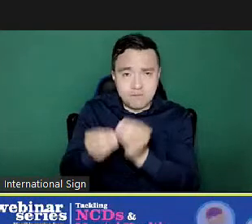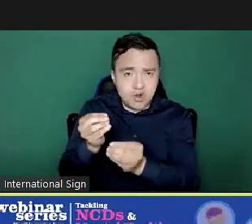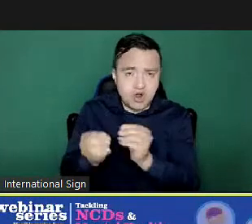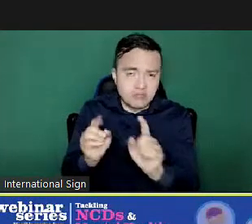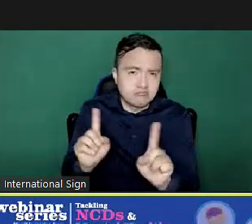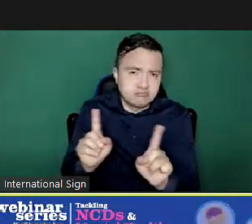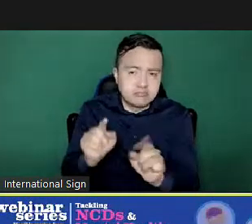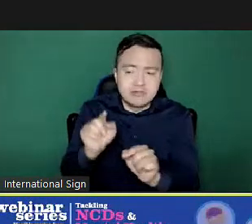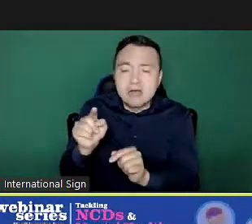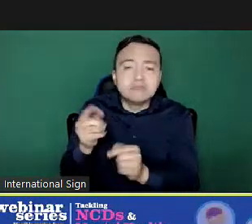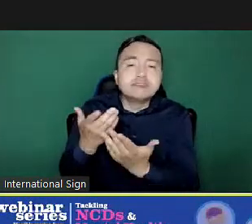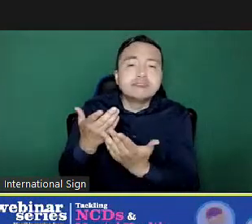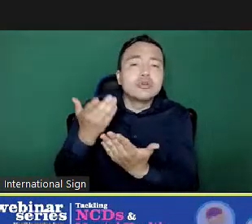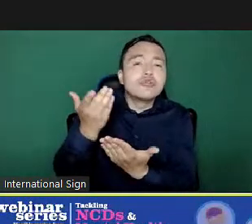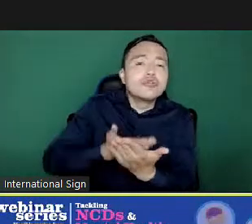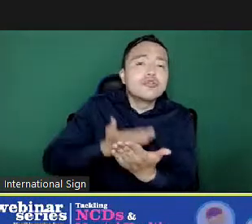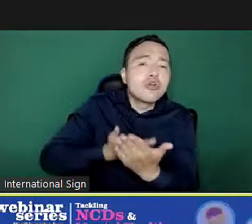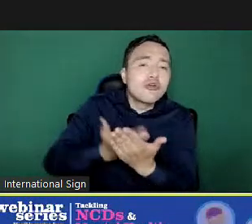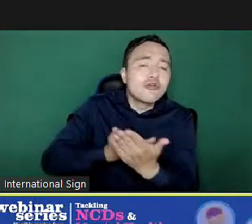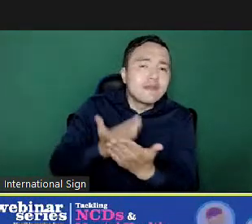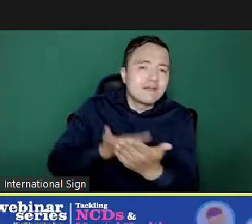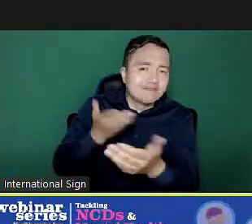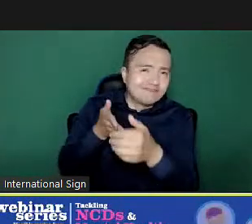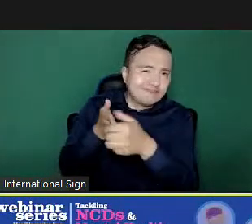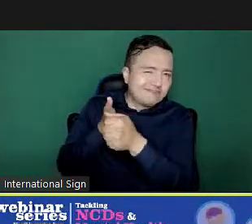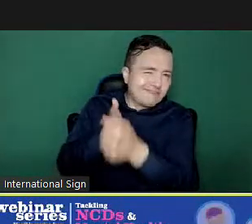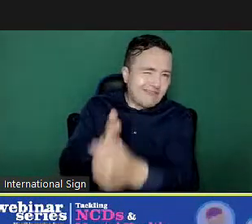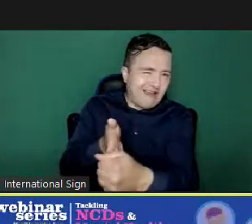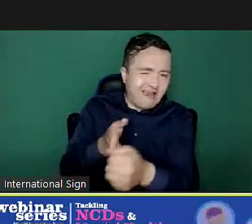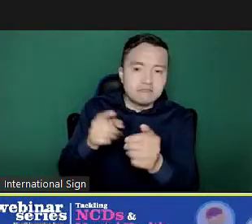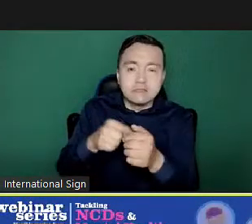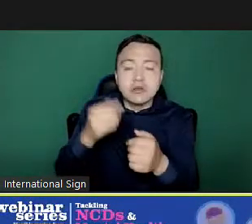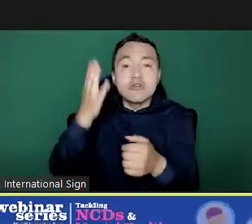individual disease conditions. Or situations.